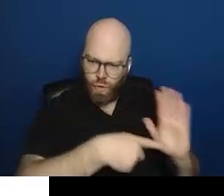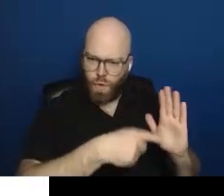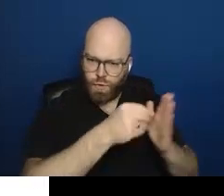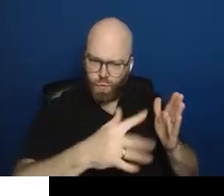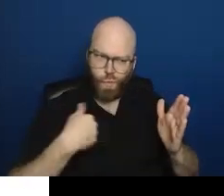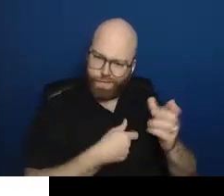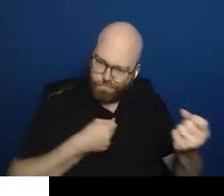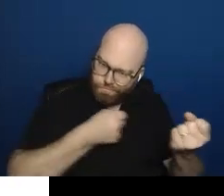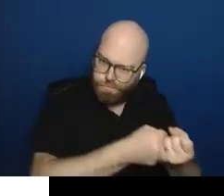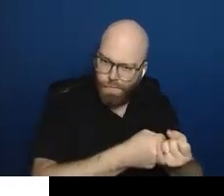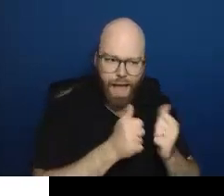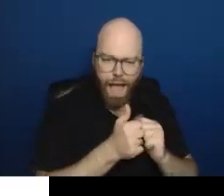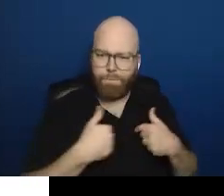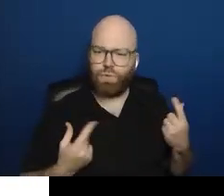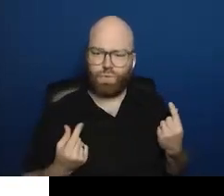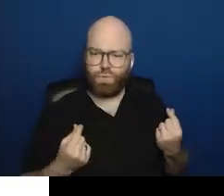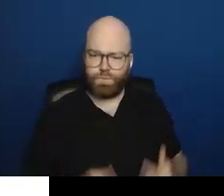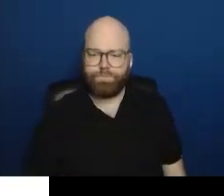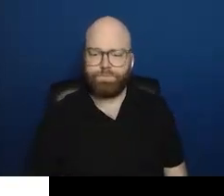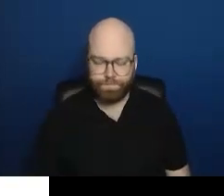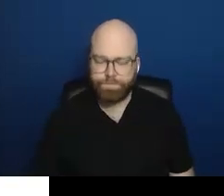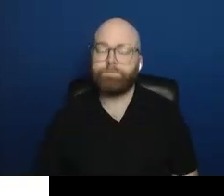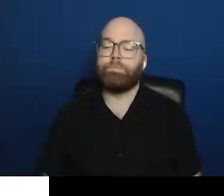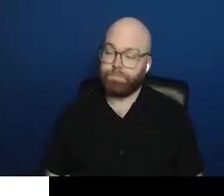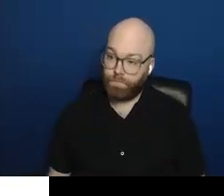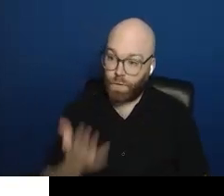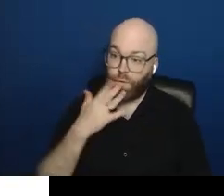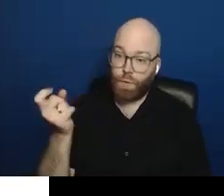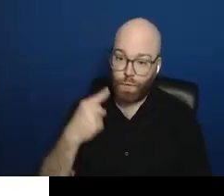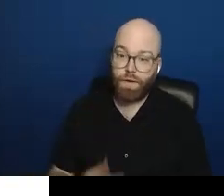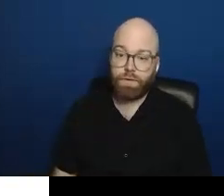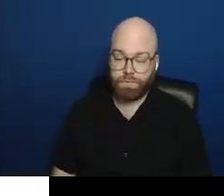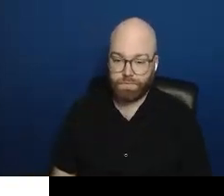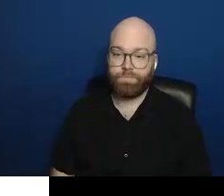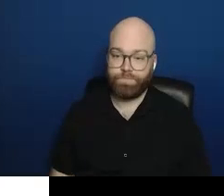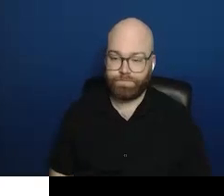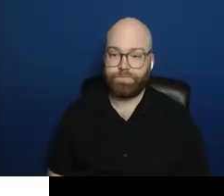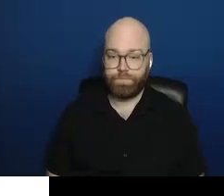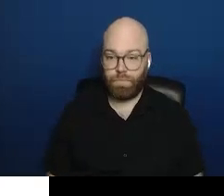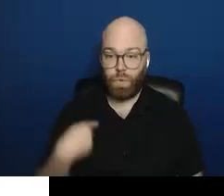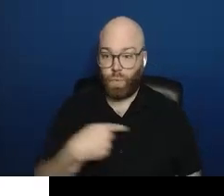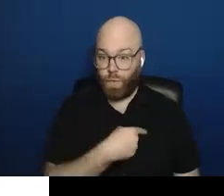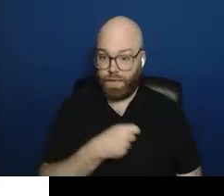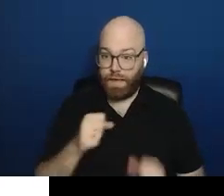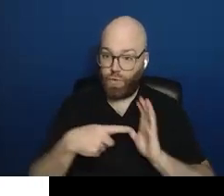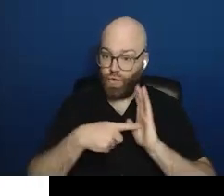This is a great question because I think we can all, show support.